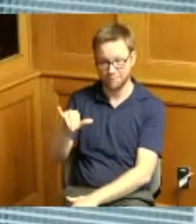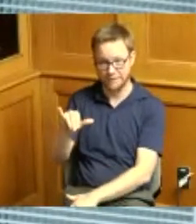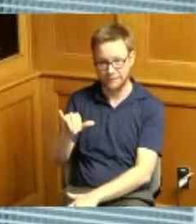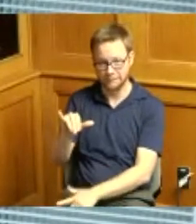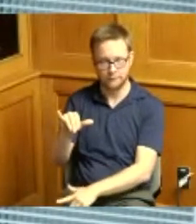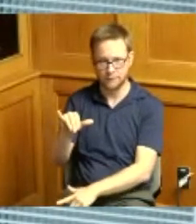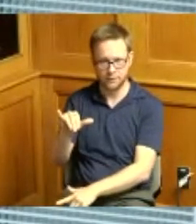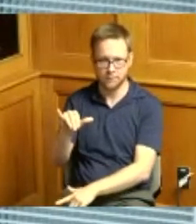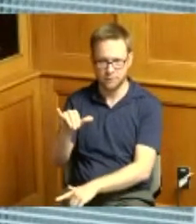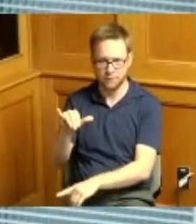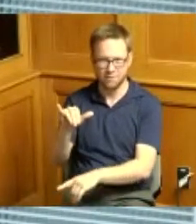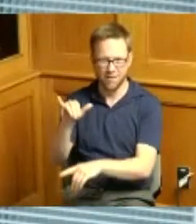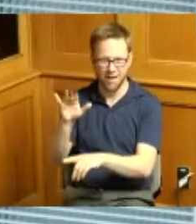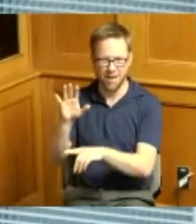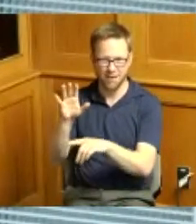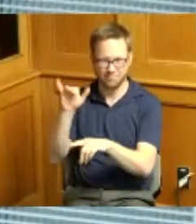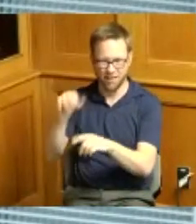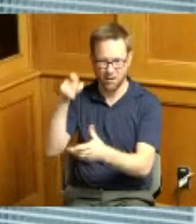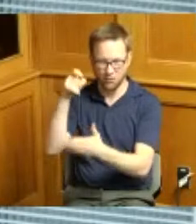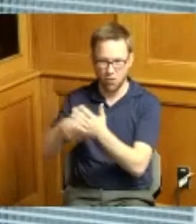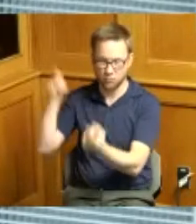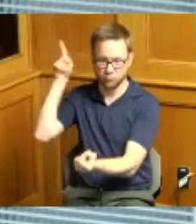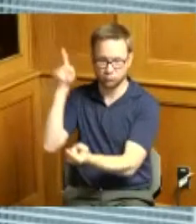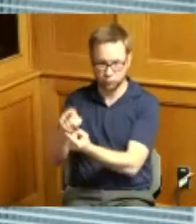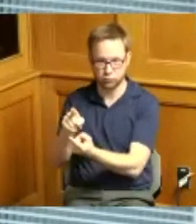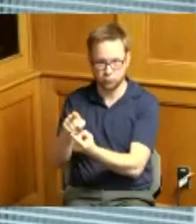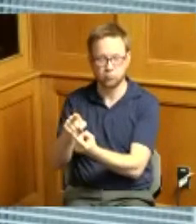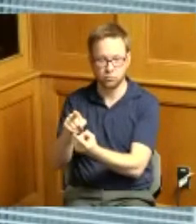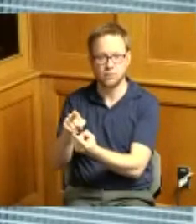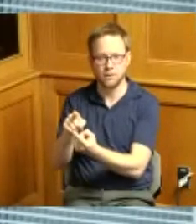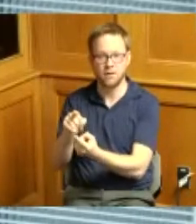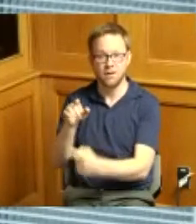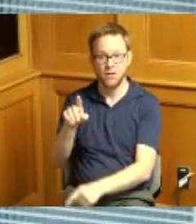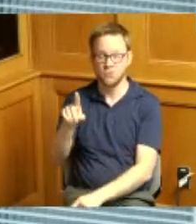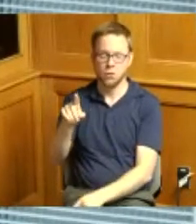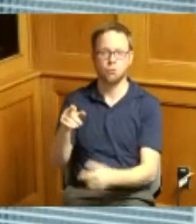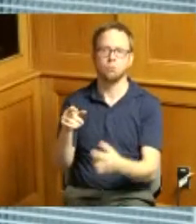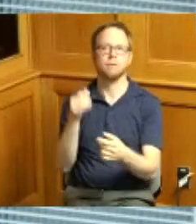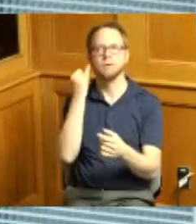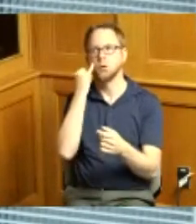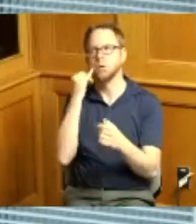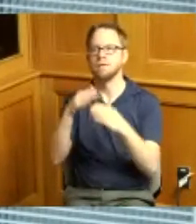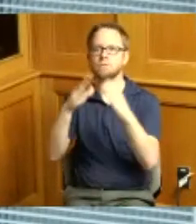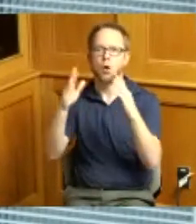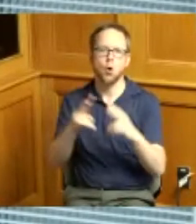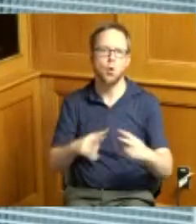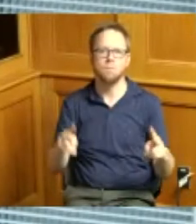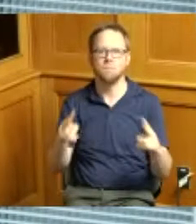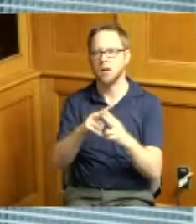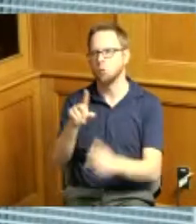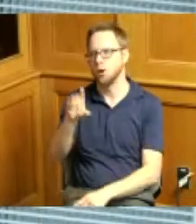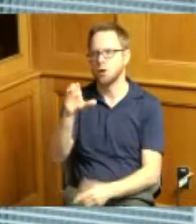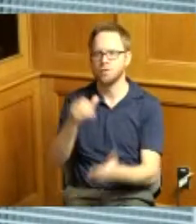owner-occupied property so basically that 100,000 home amount on a new levy is higher for the same